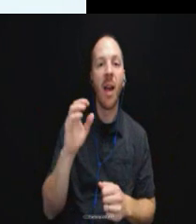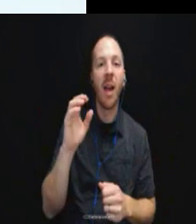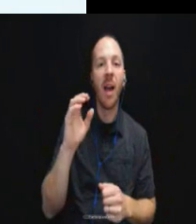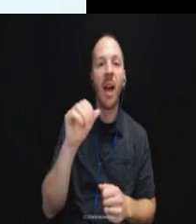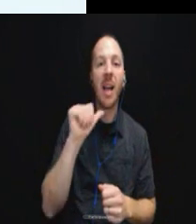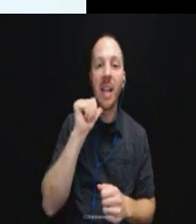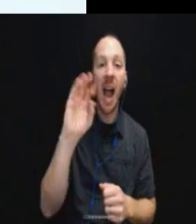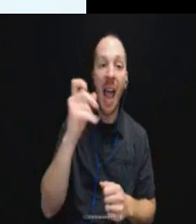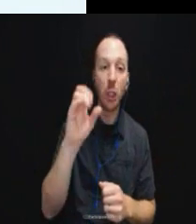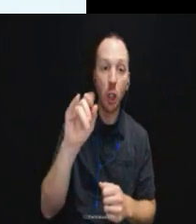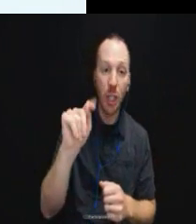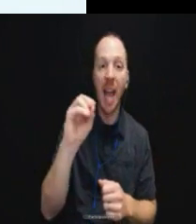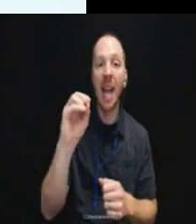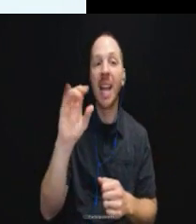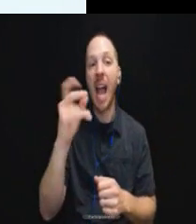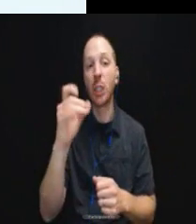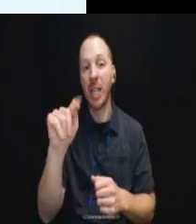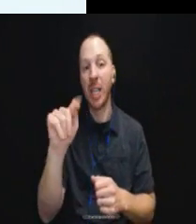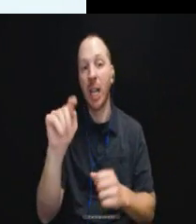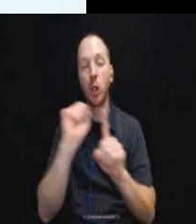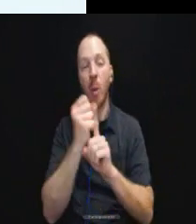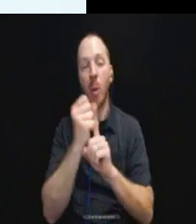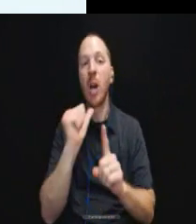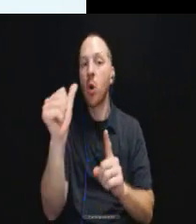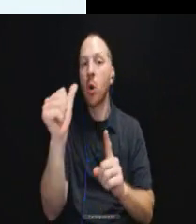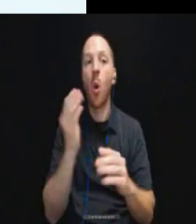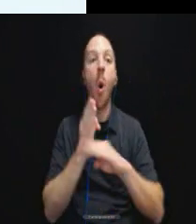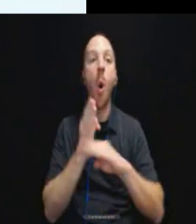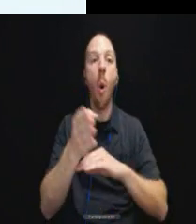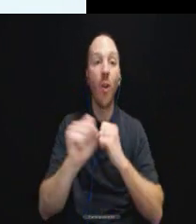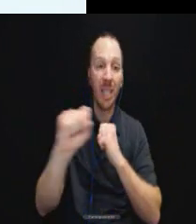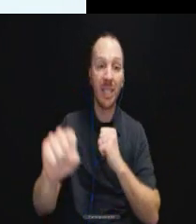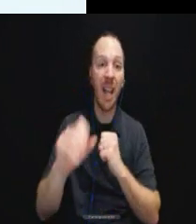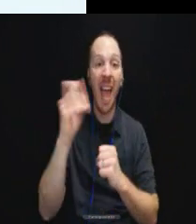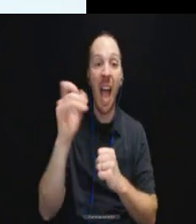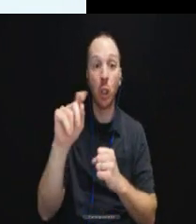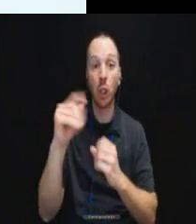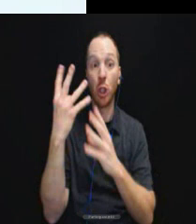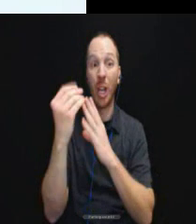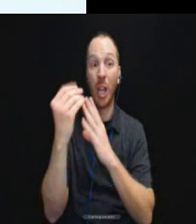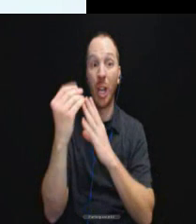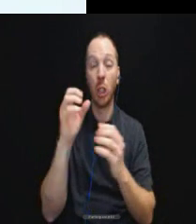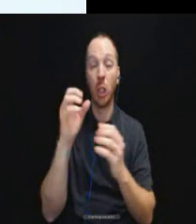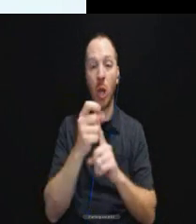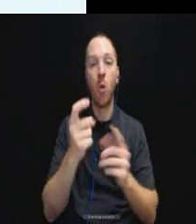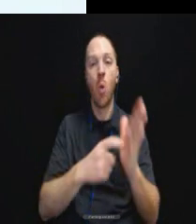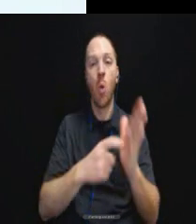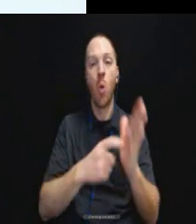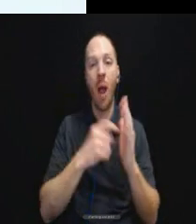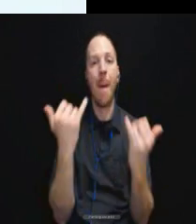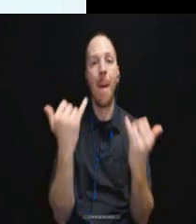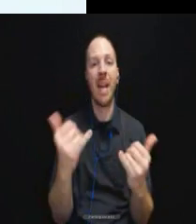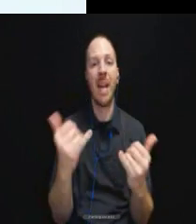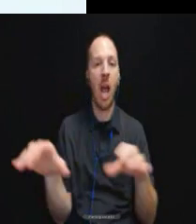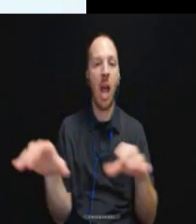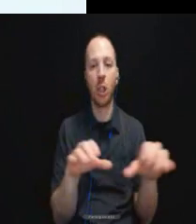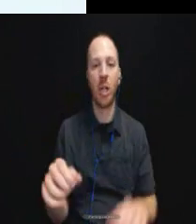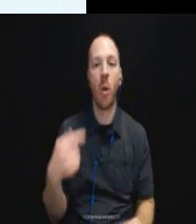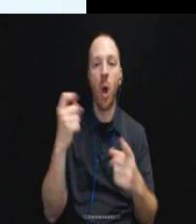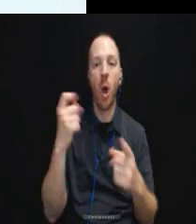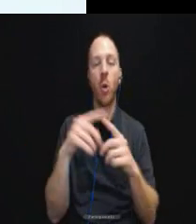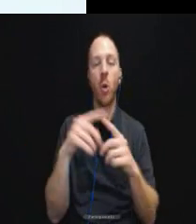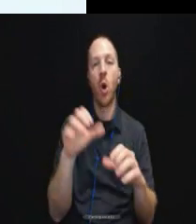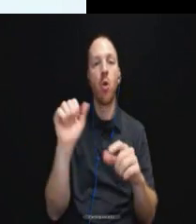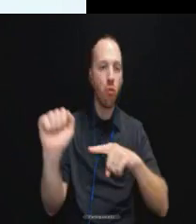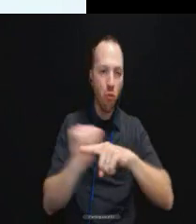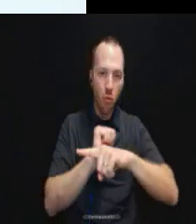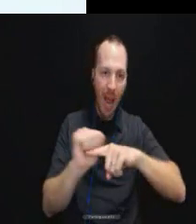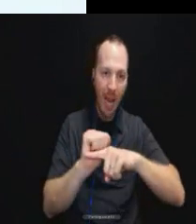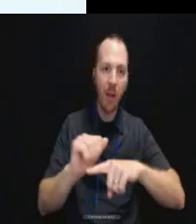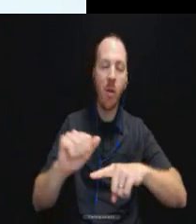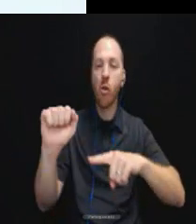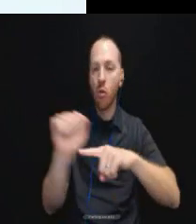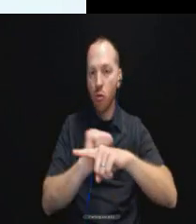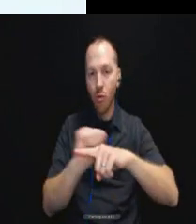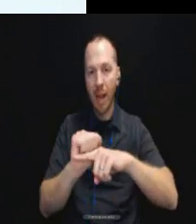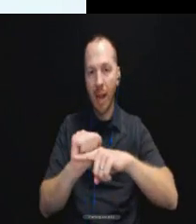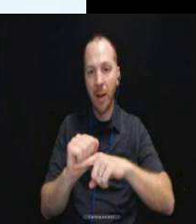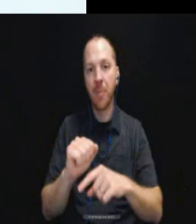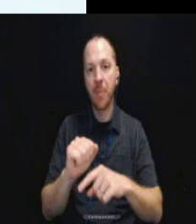We want to do training, training, we want to do training, hands on when possible.